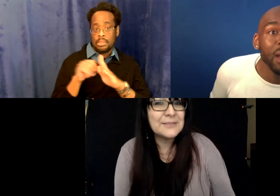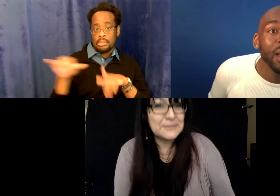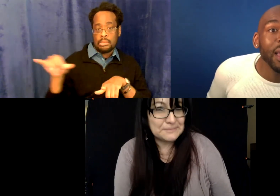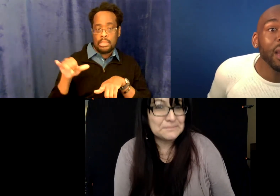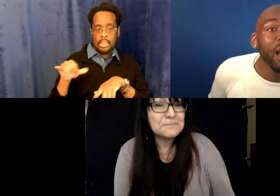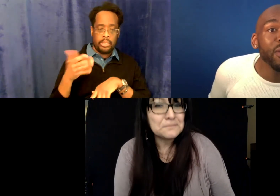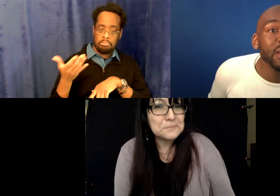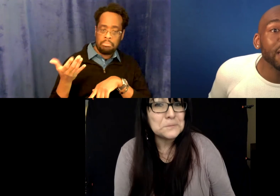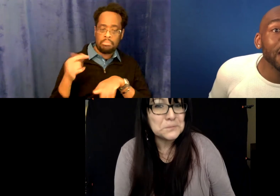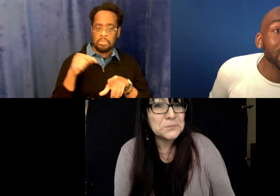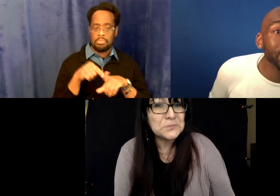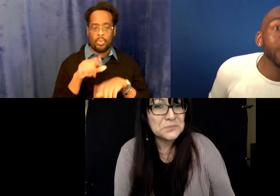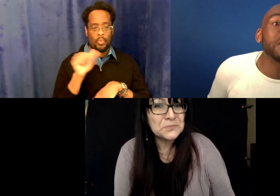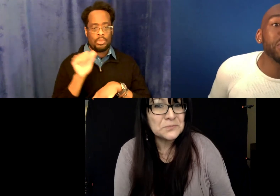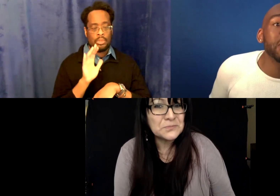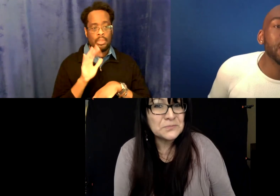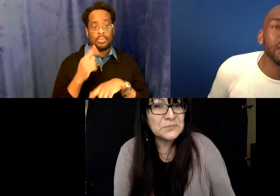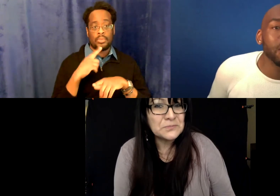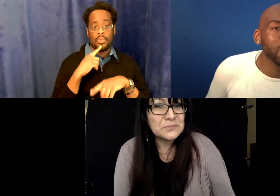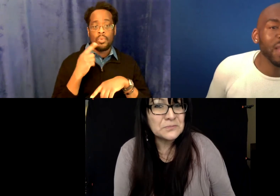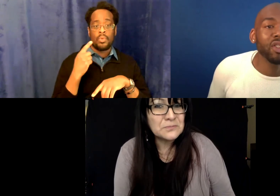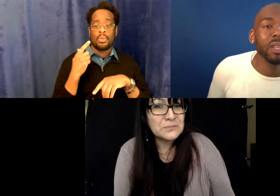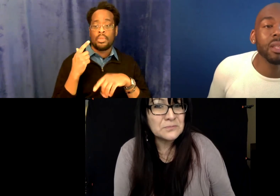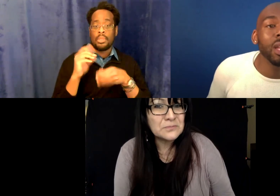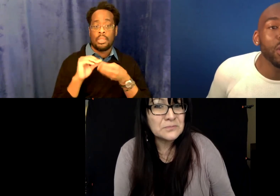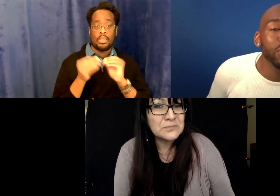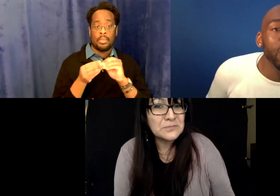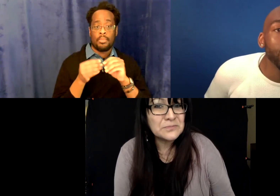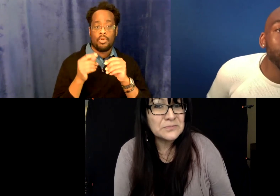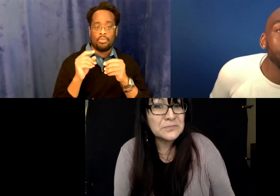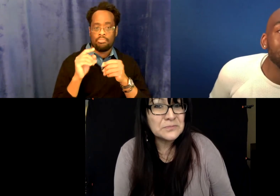and other states had similar experiences this was not just alone with louisiana